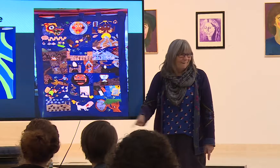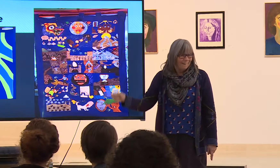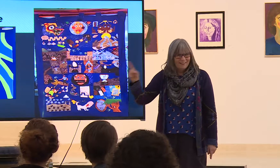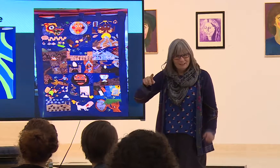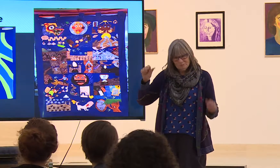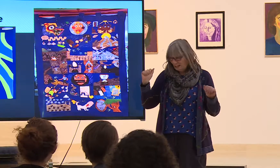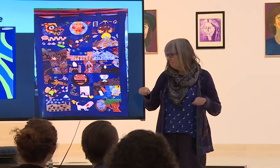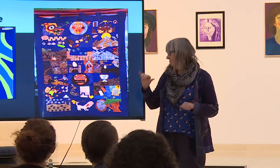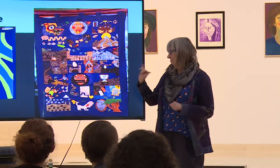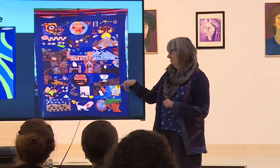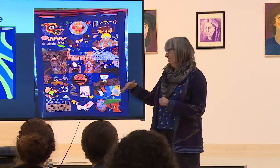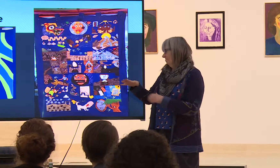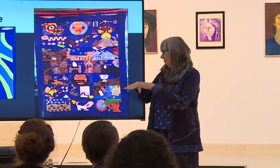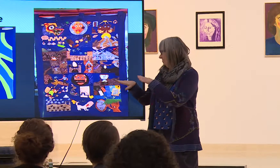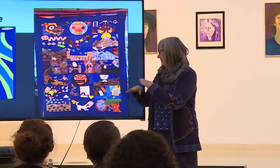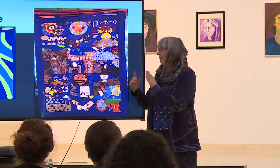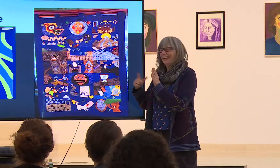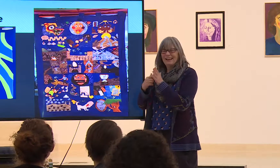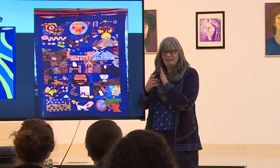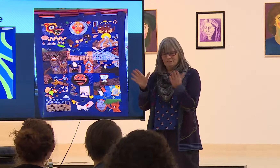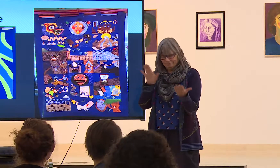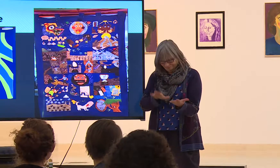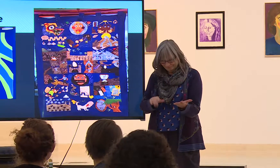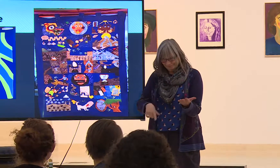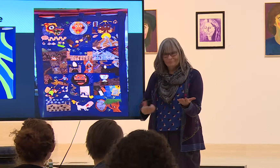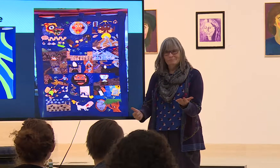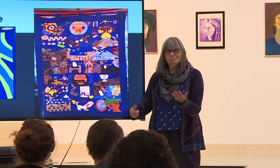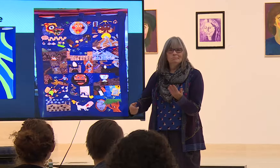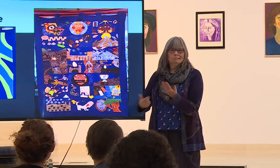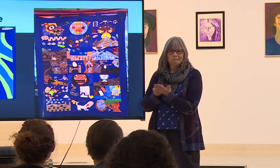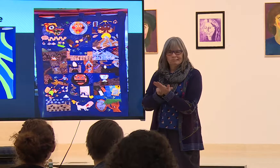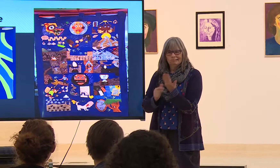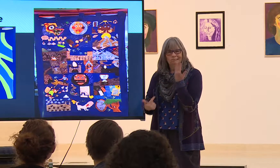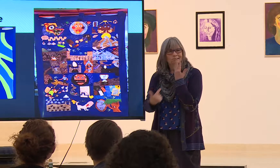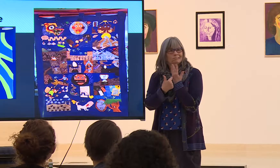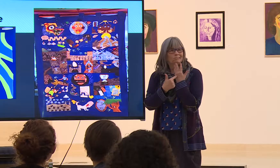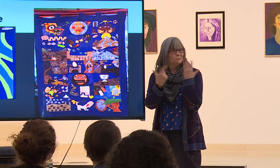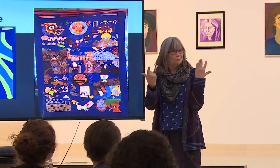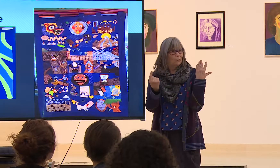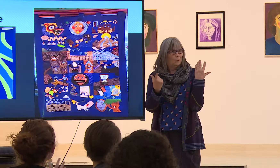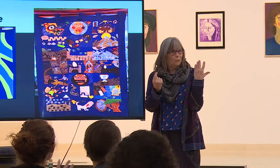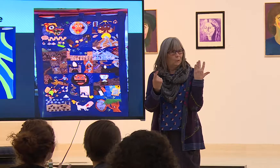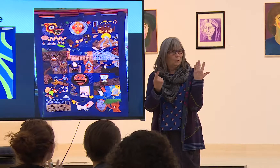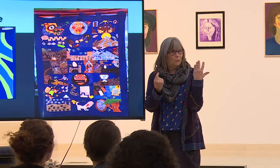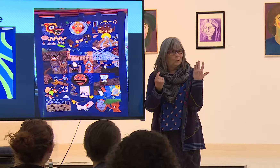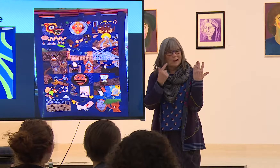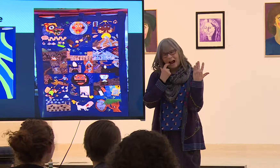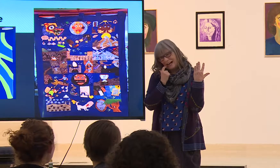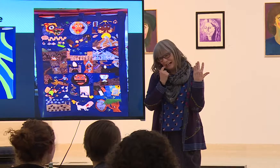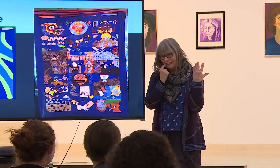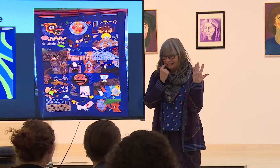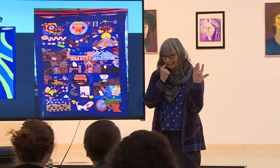and the journey starts over again. And so I created this piece with all of these different patches,